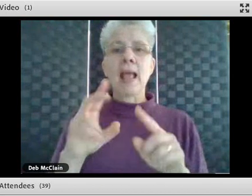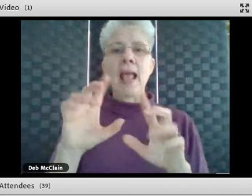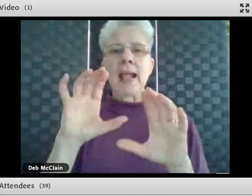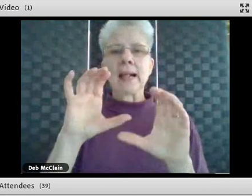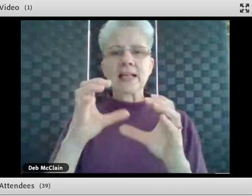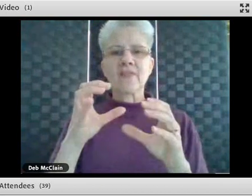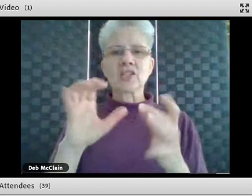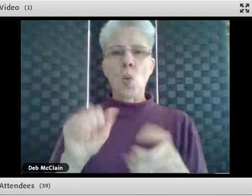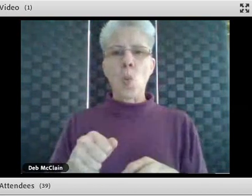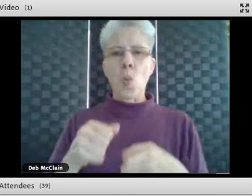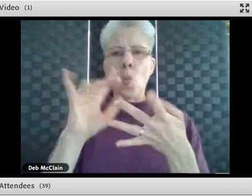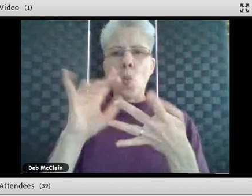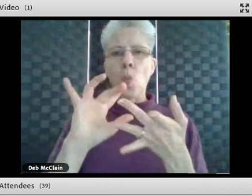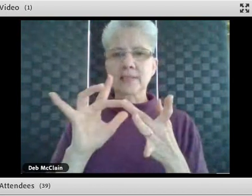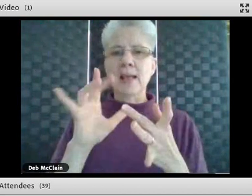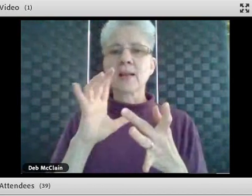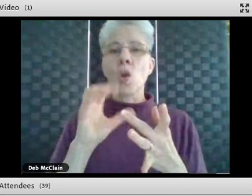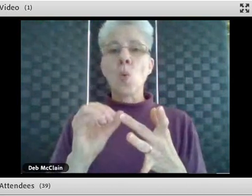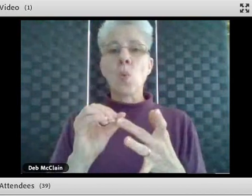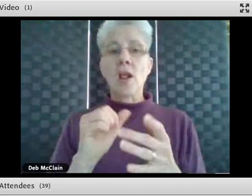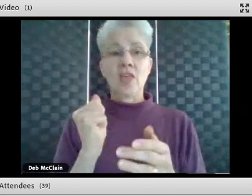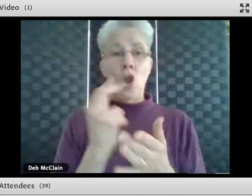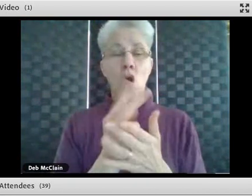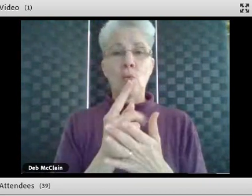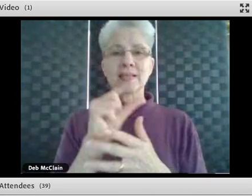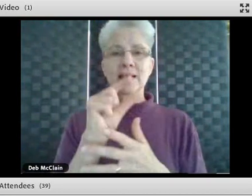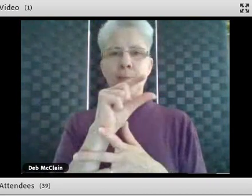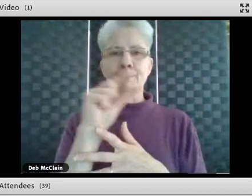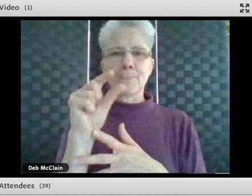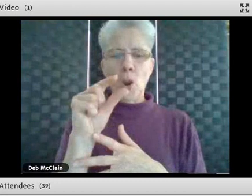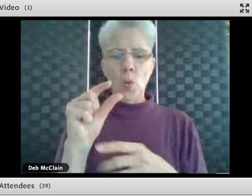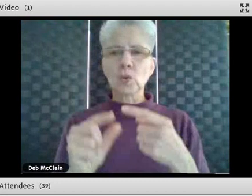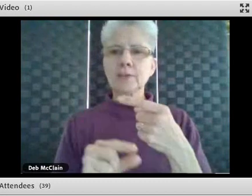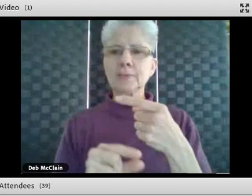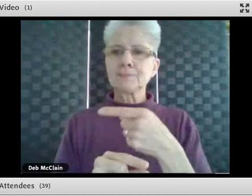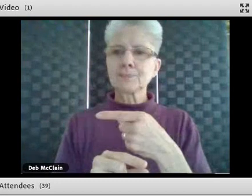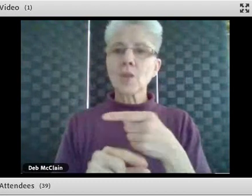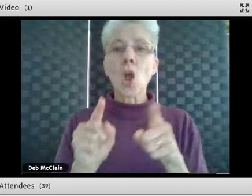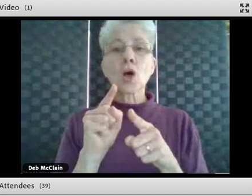where the authorized term is in bold and it also has this UF.